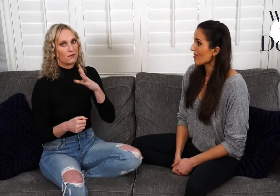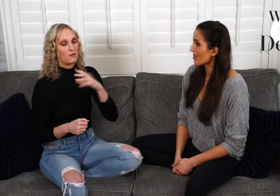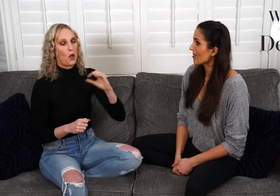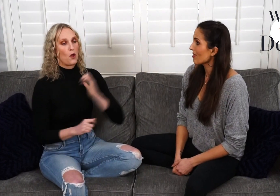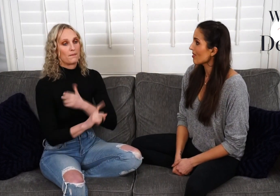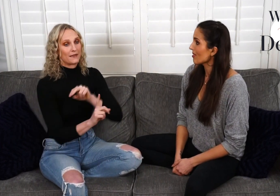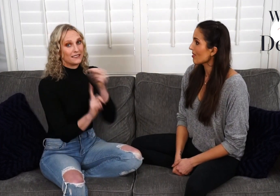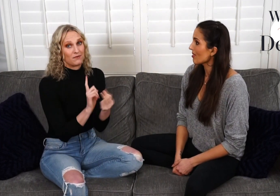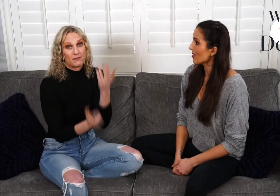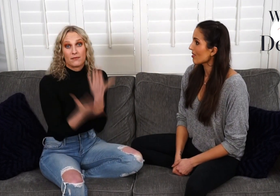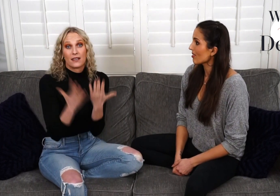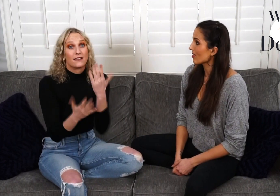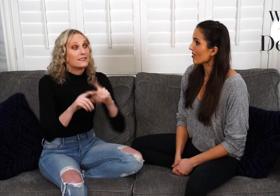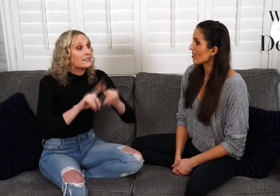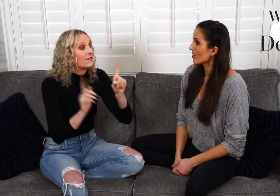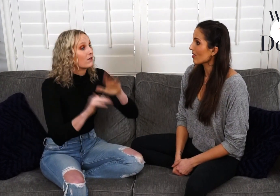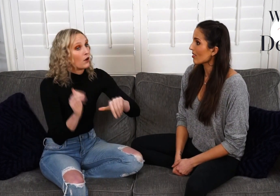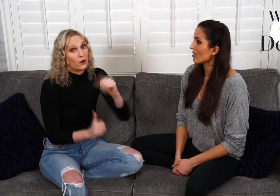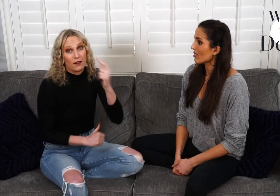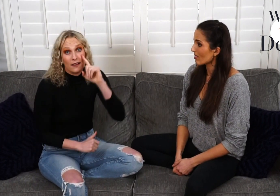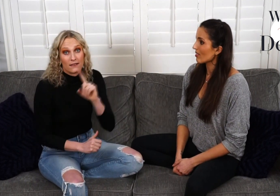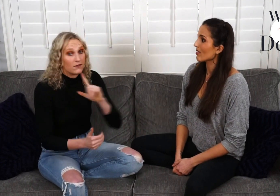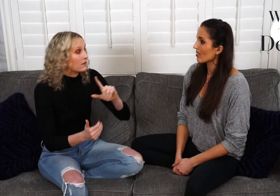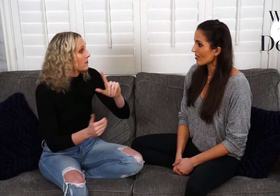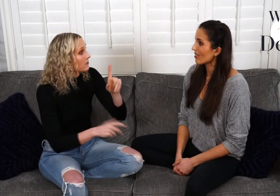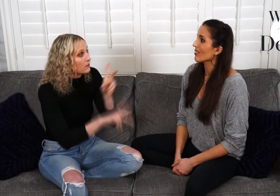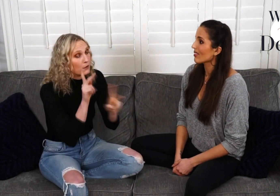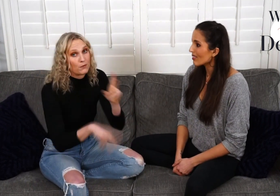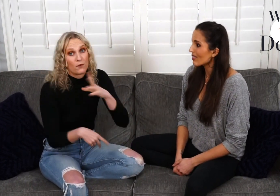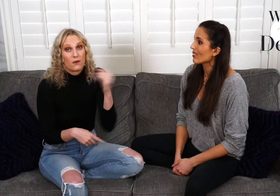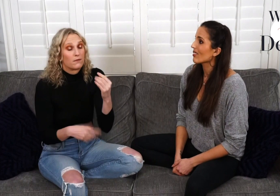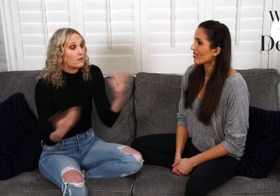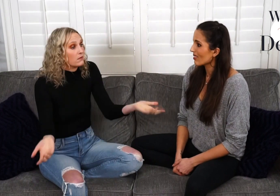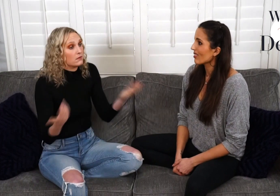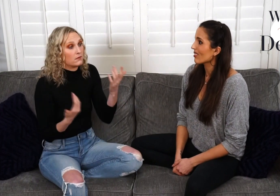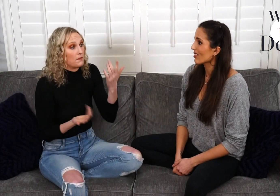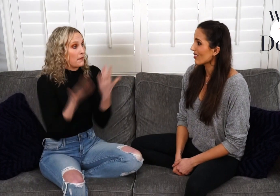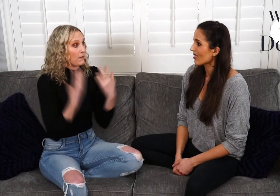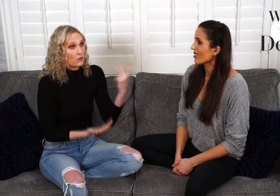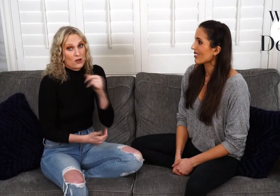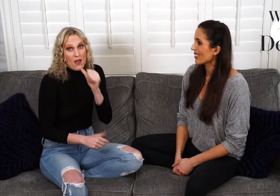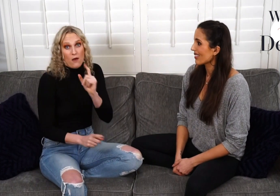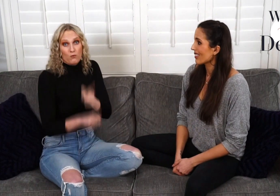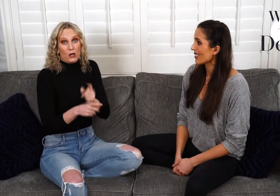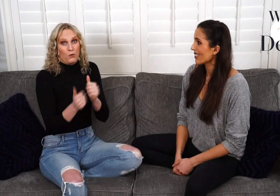and our perspectives might be different than other Deaf people and maybe we're not right